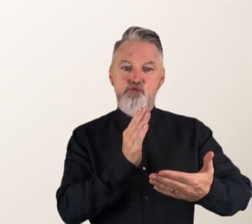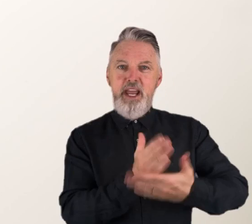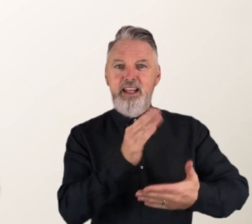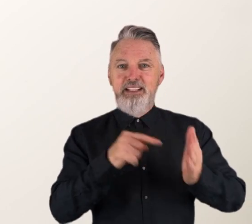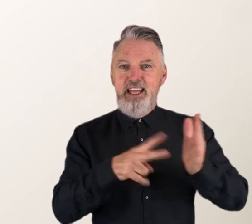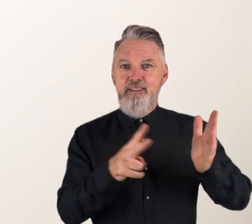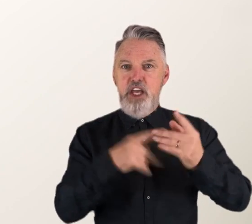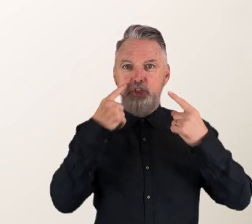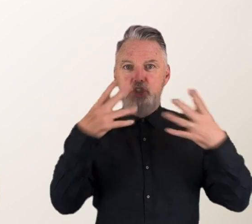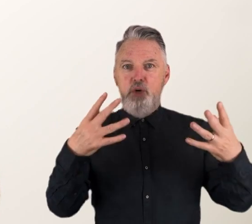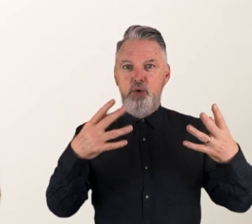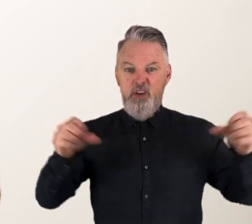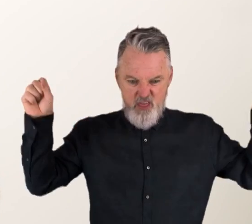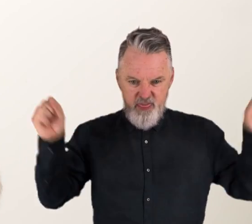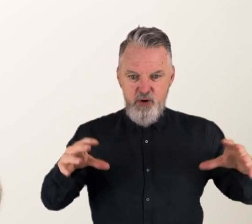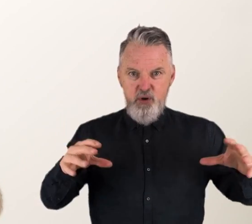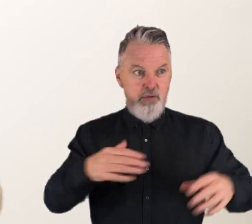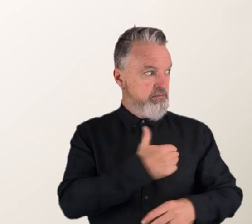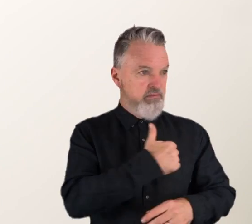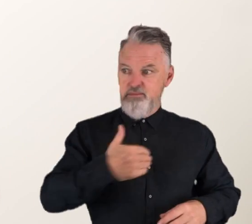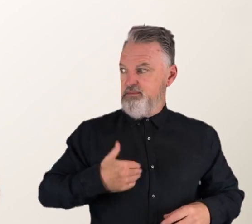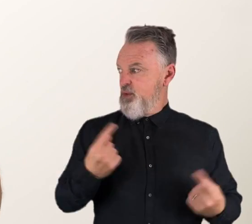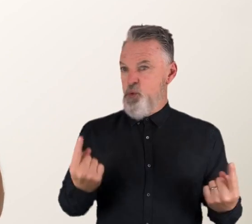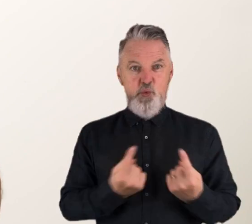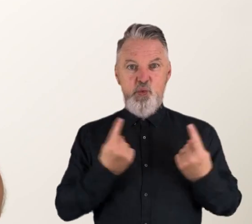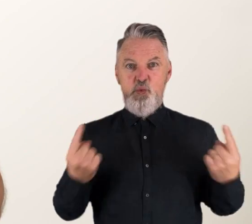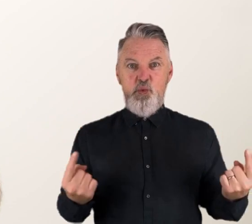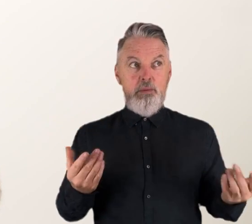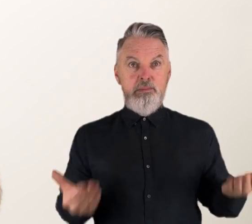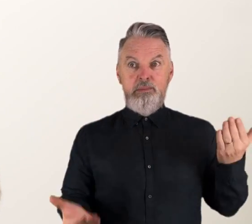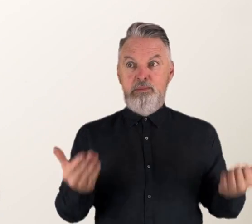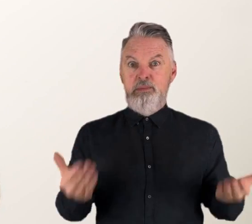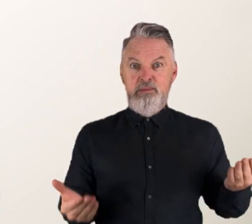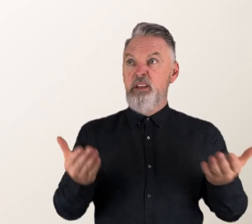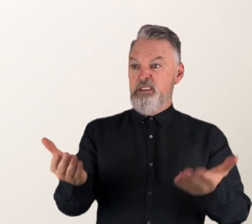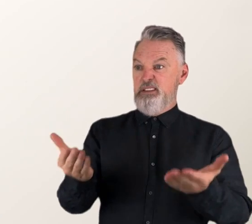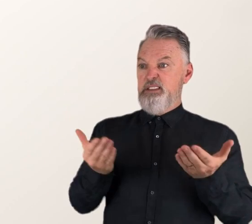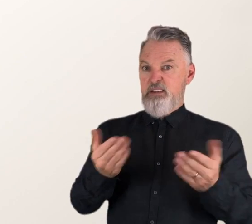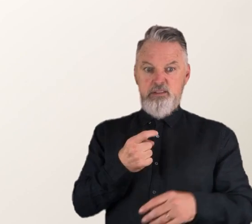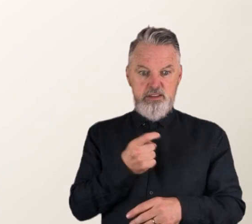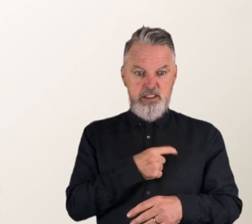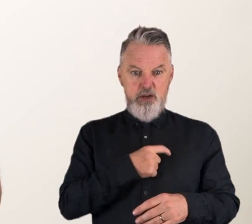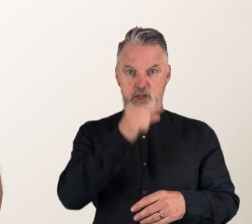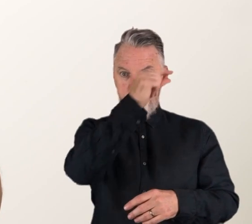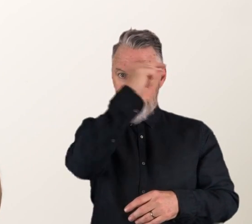in that you’re thrown in with a bunch of strangers in an unfamiliar setting, given a series of scary and challenging goals to try and achieve as a team,